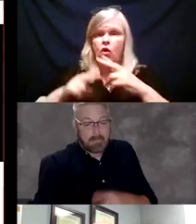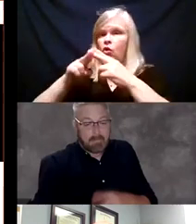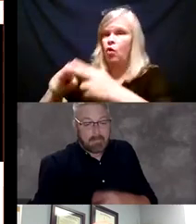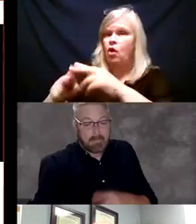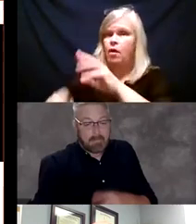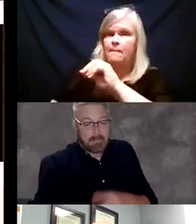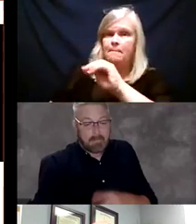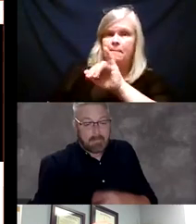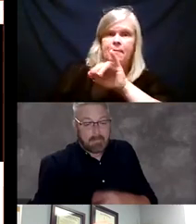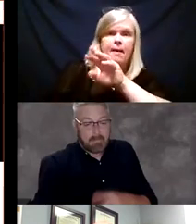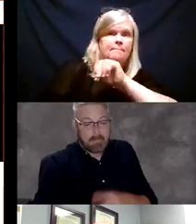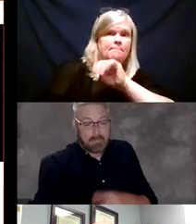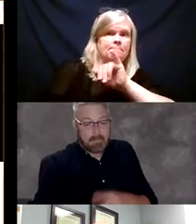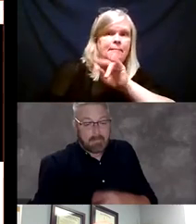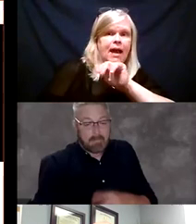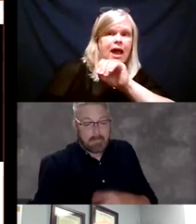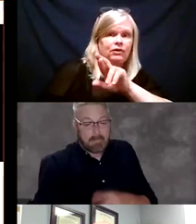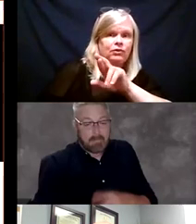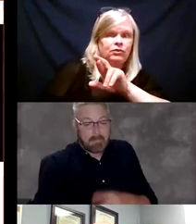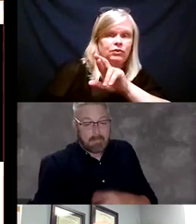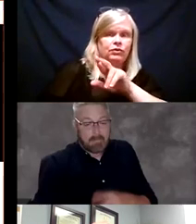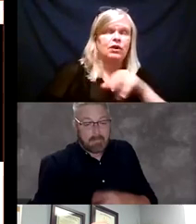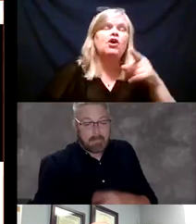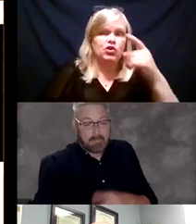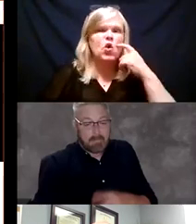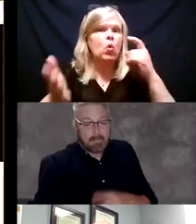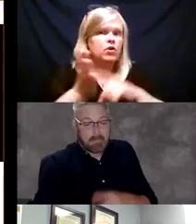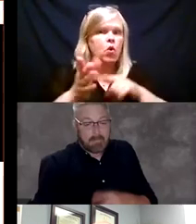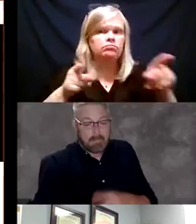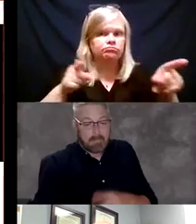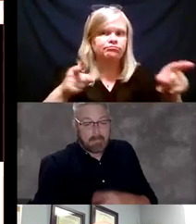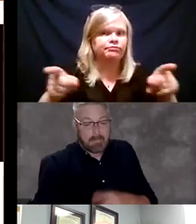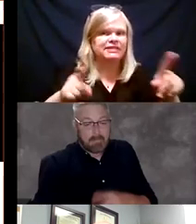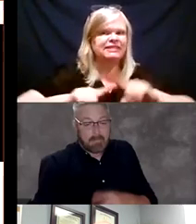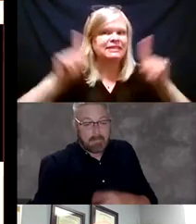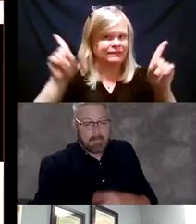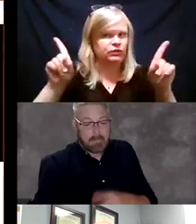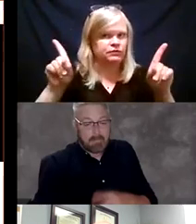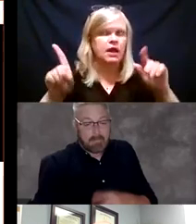THOSE, IT WILL BE NOTED. THERE ARE OTHER PARTS OF IOWA